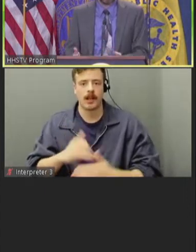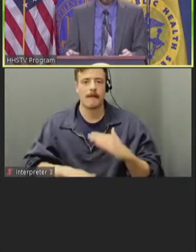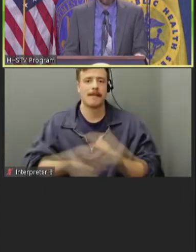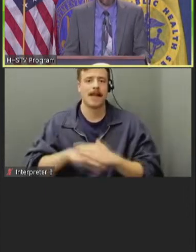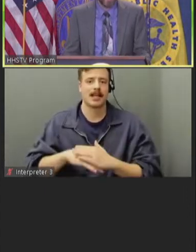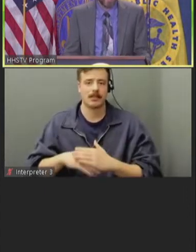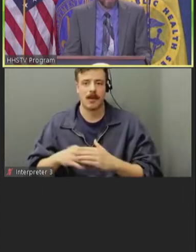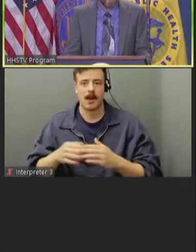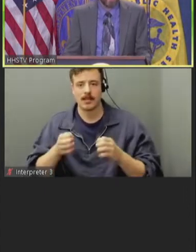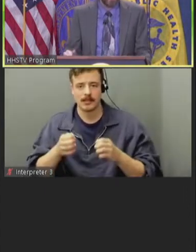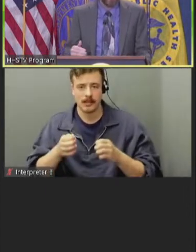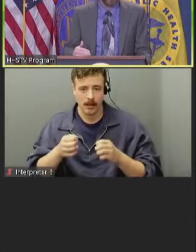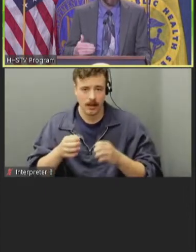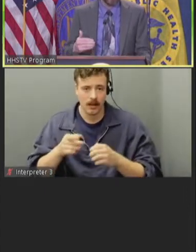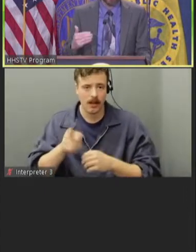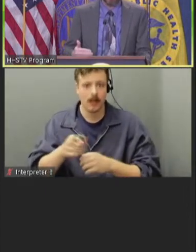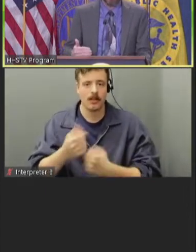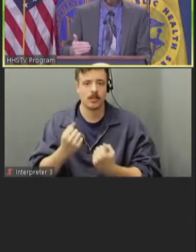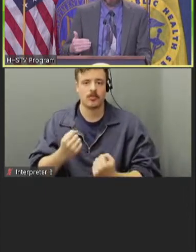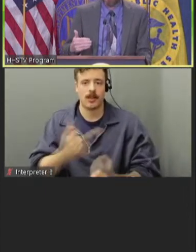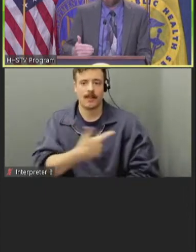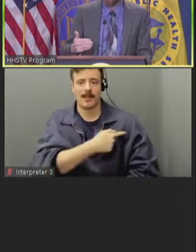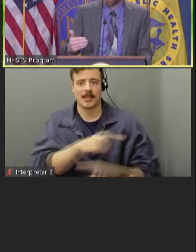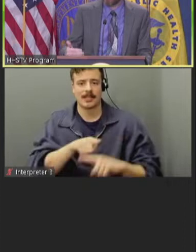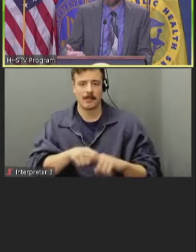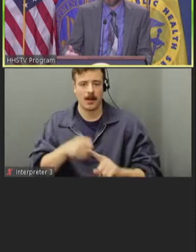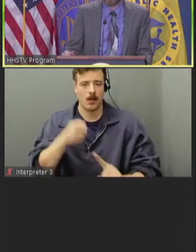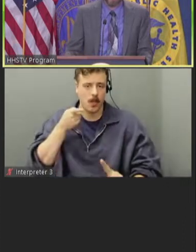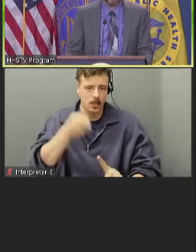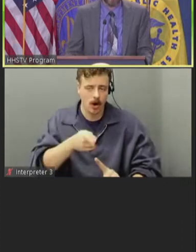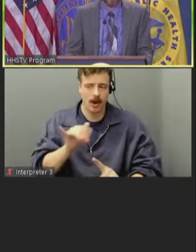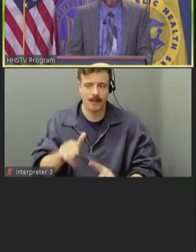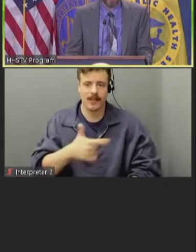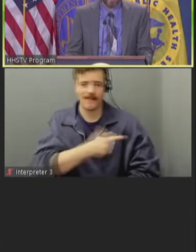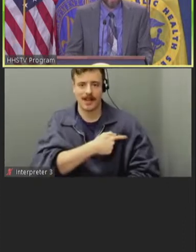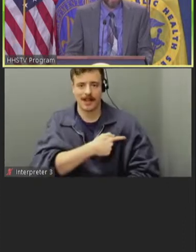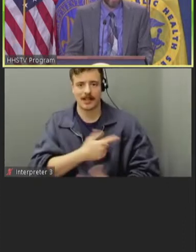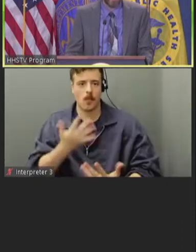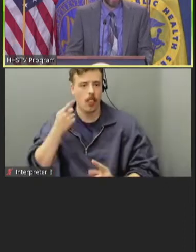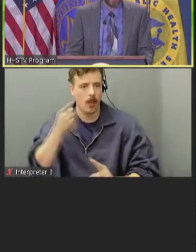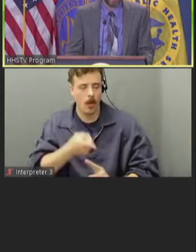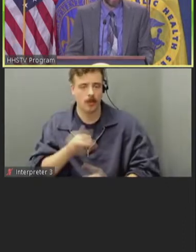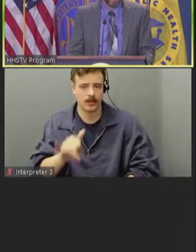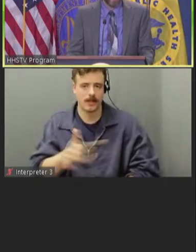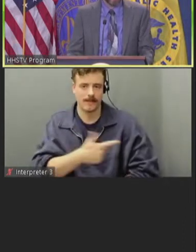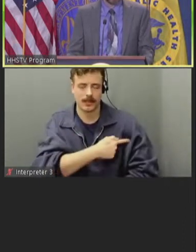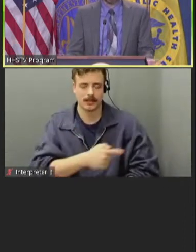of the vaccine depending on the target of that vaccine and the goals of that vaccine. Support